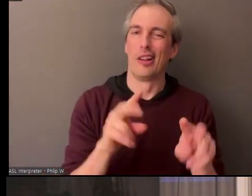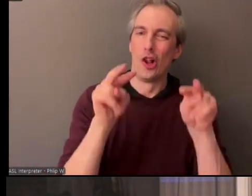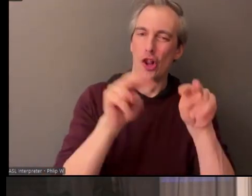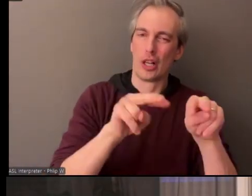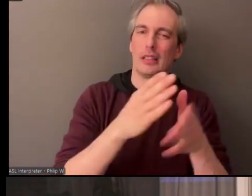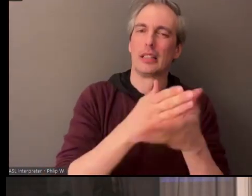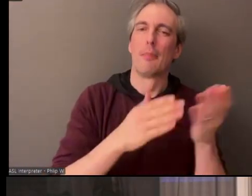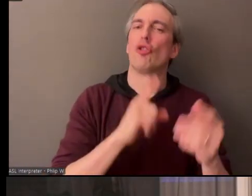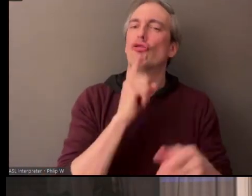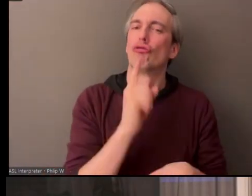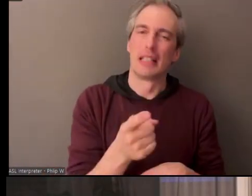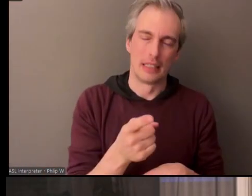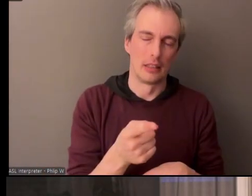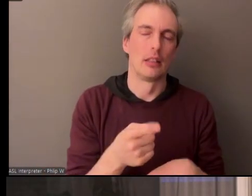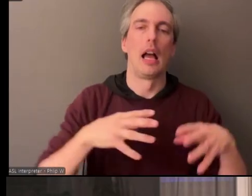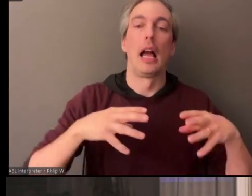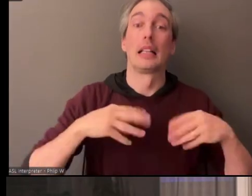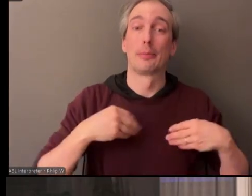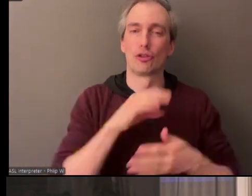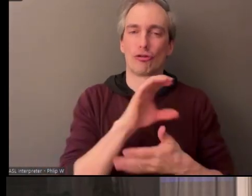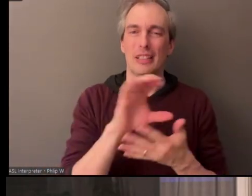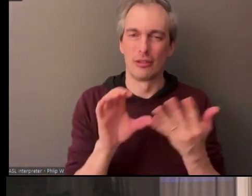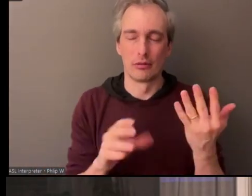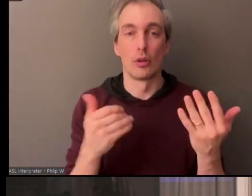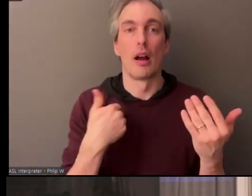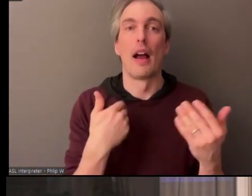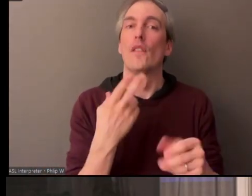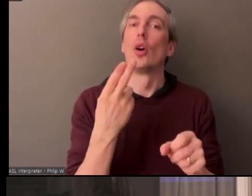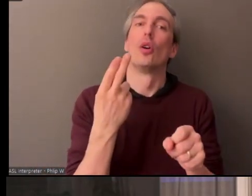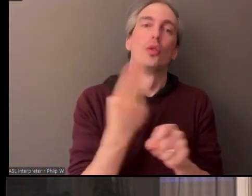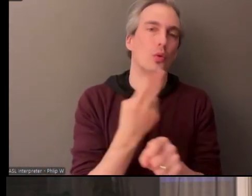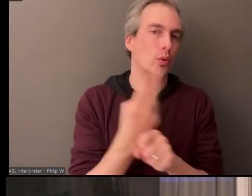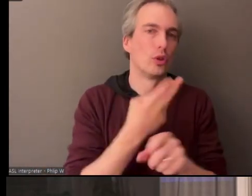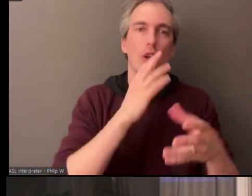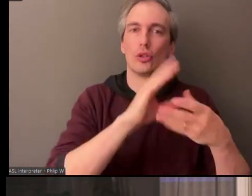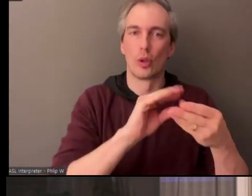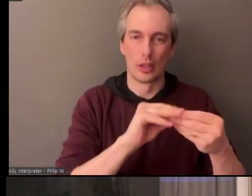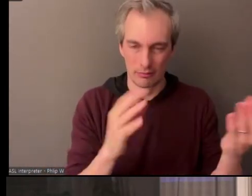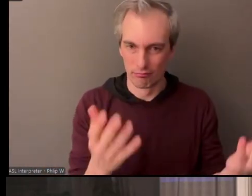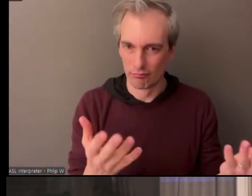So as some type of user, I want some sort of functionality so that I get some benefit.